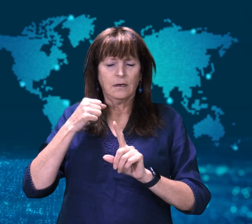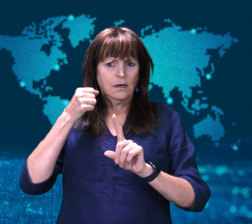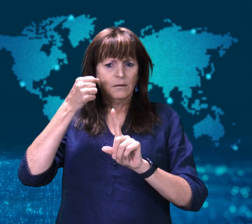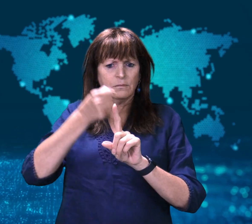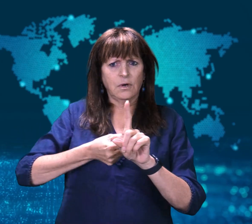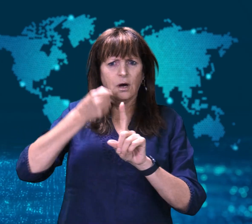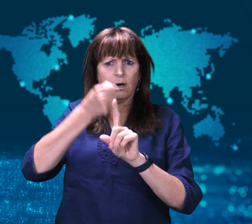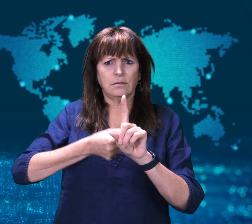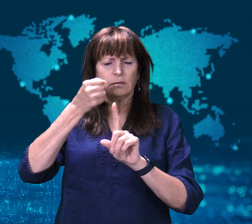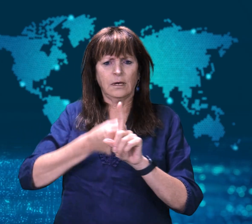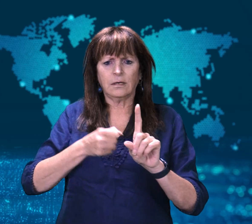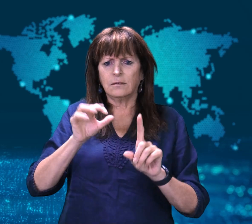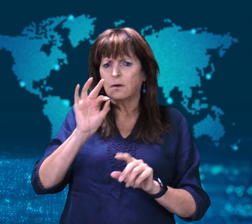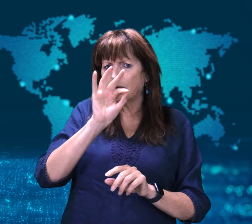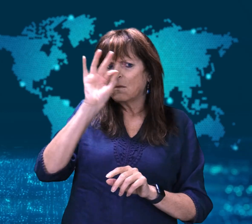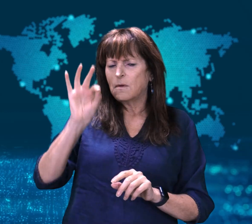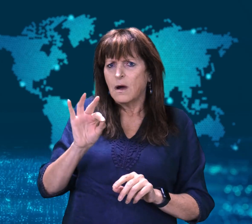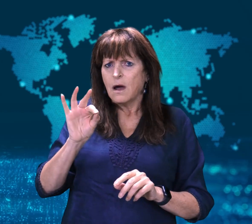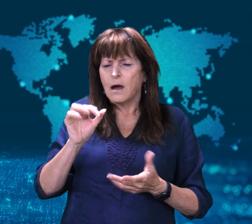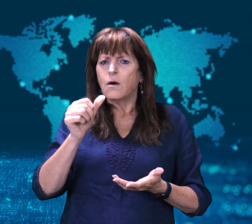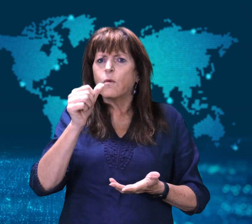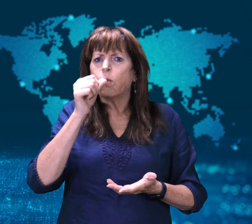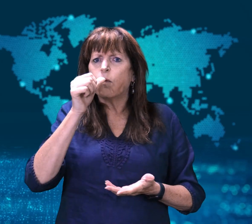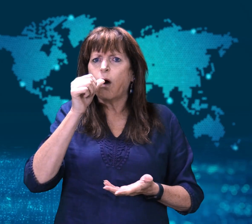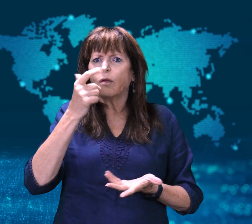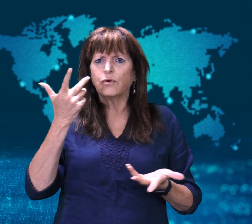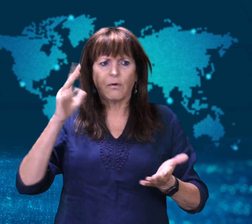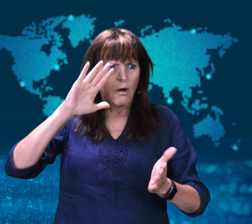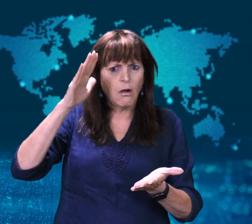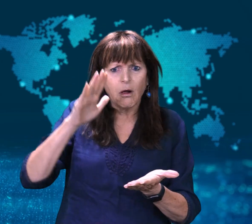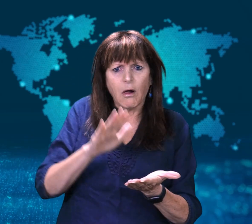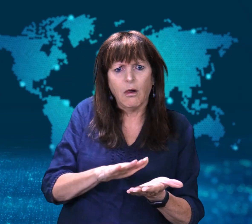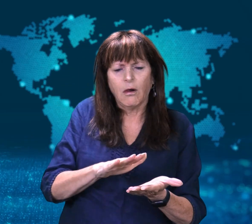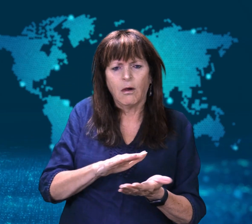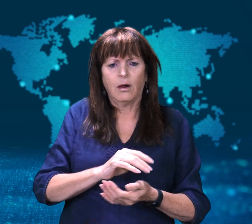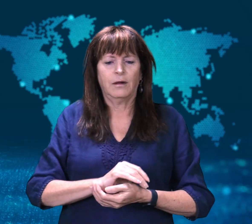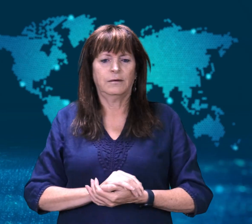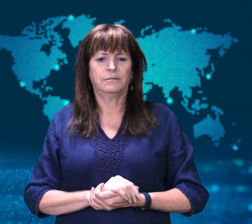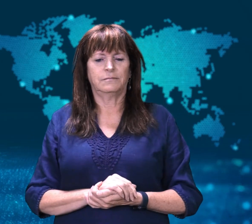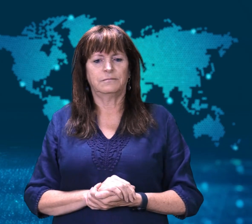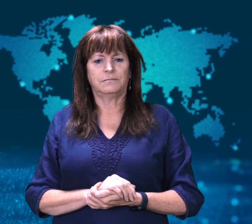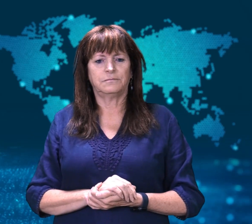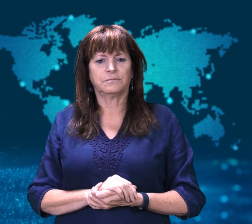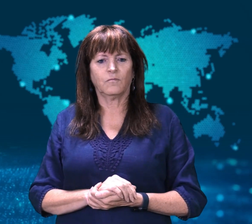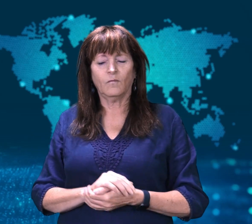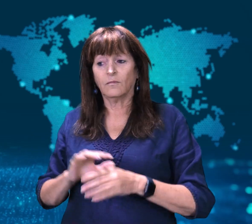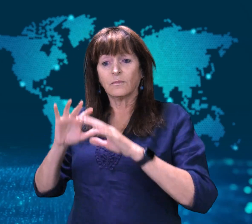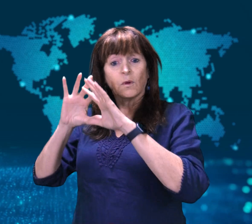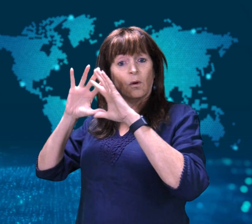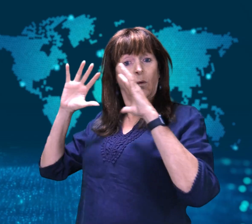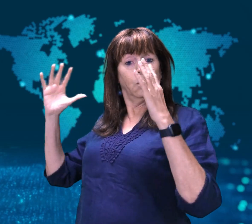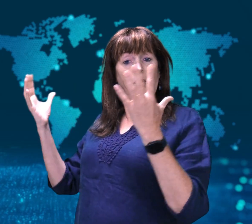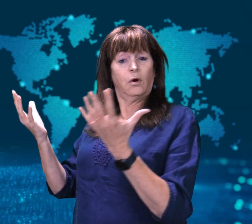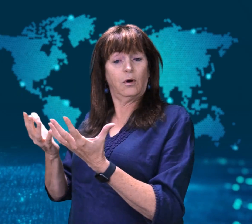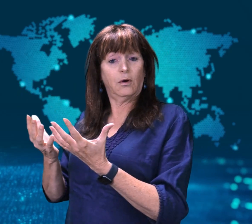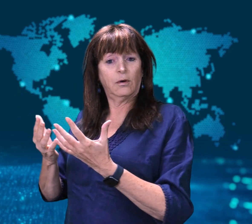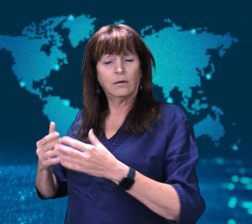Protests over water shortage.